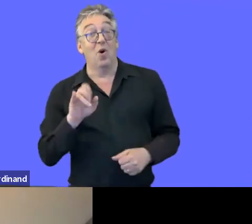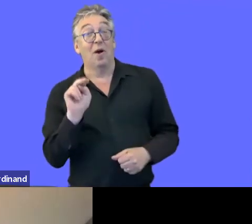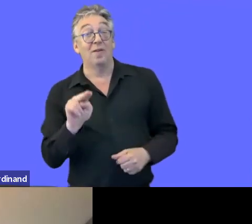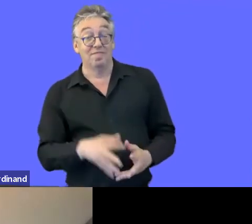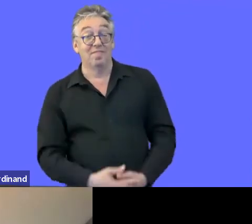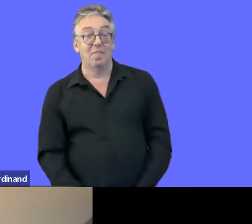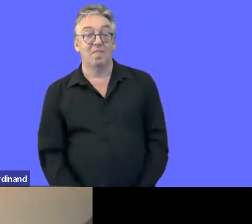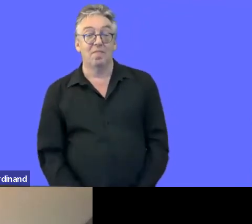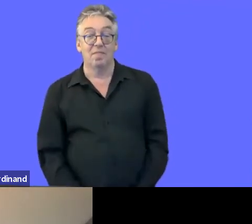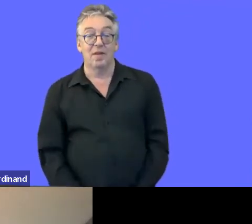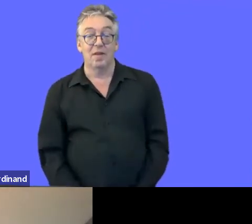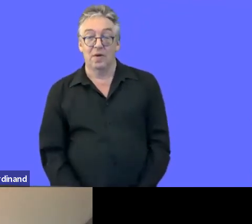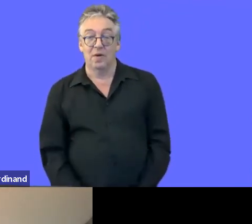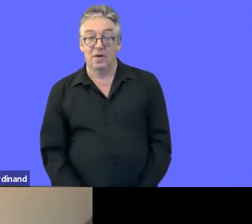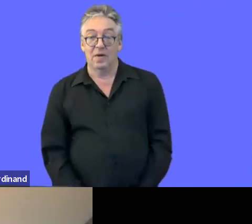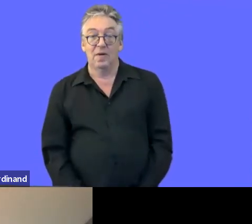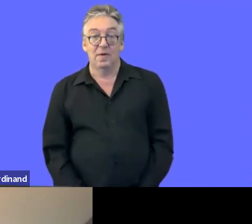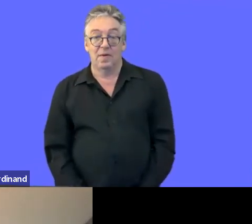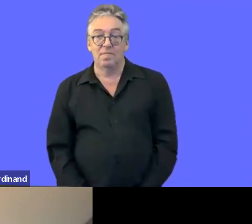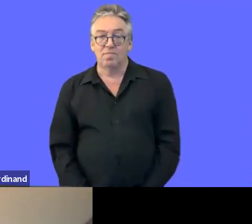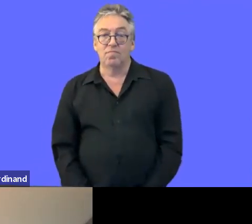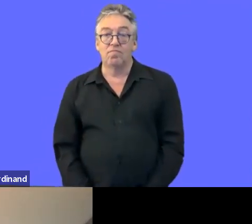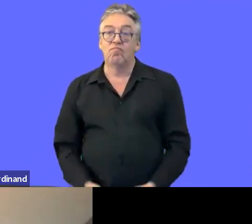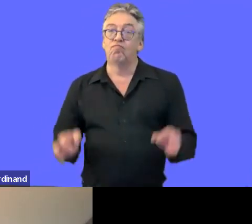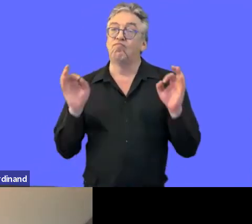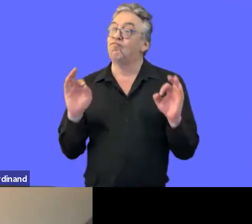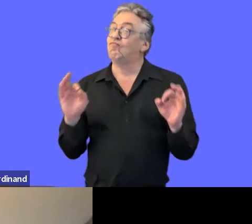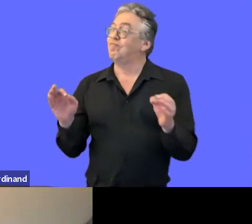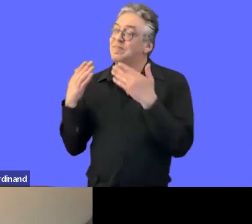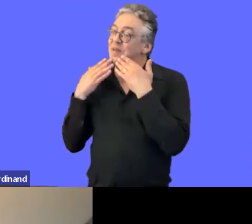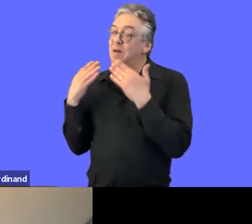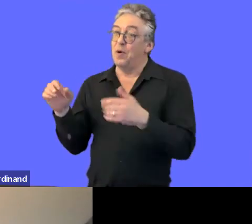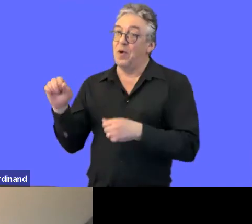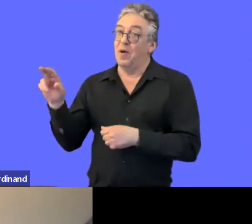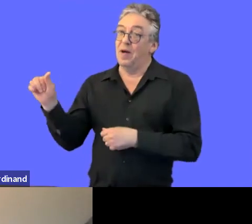Thank you very much, the pleasure is very much mine.